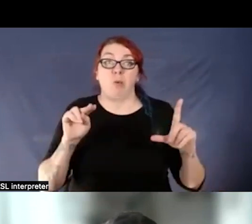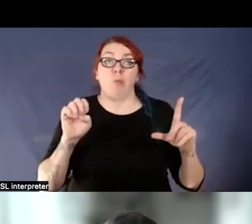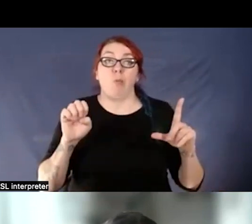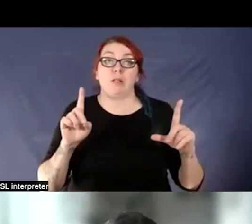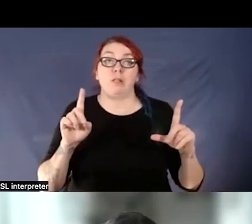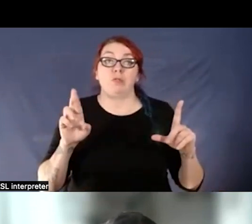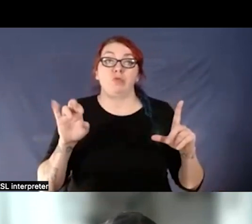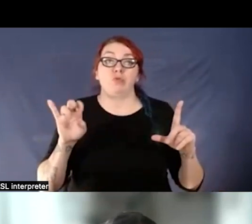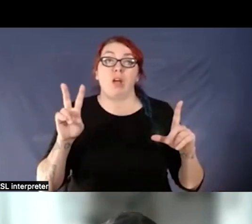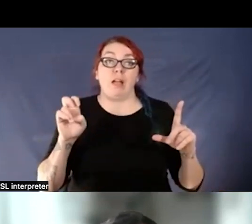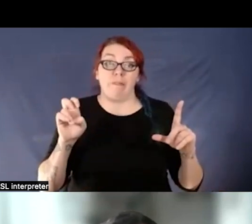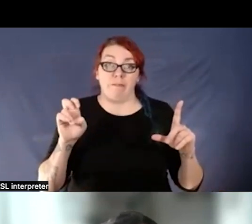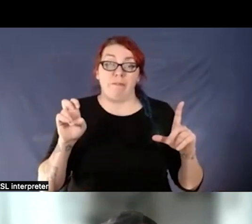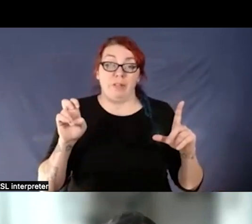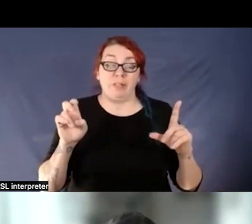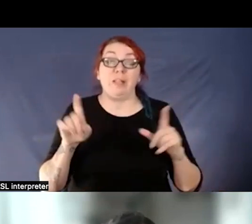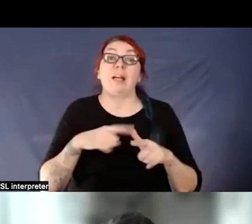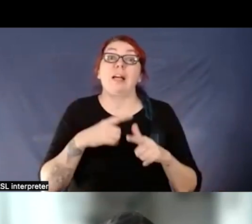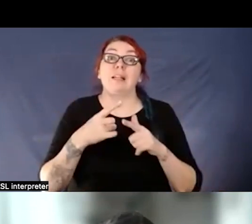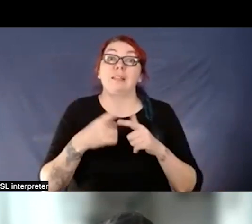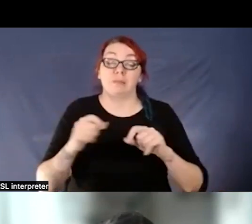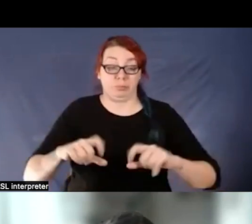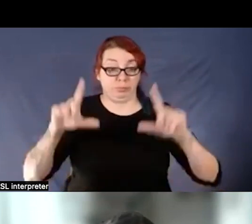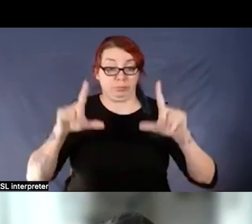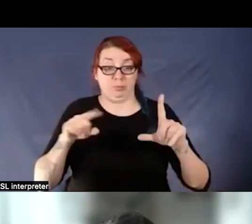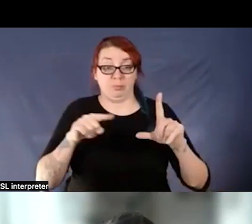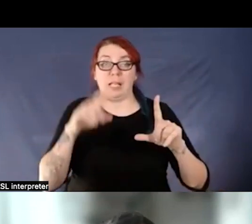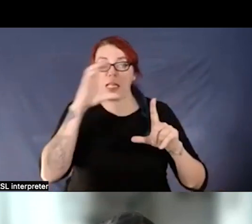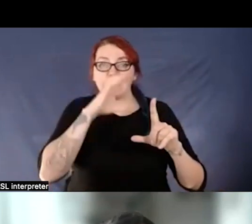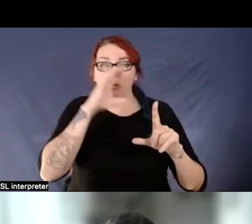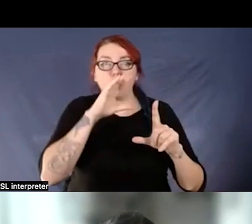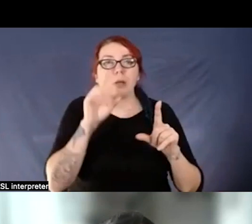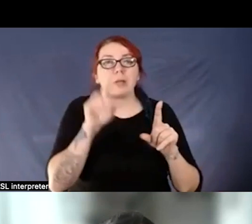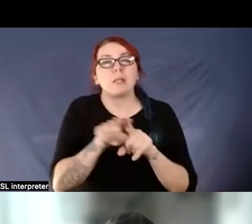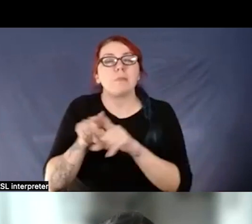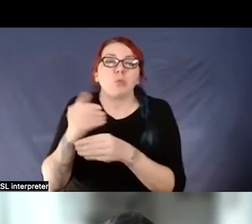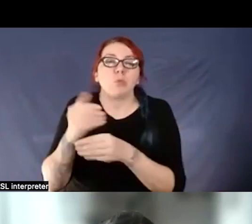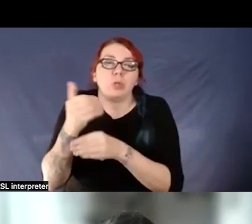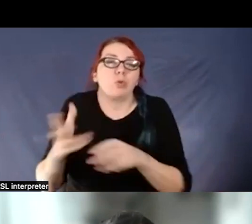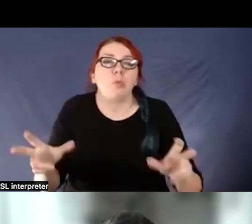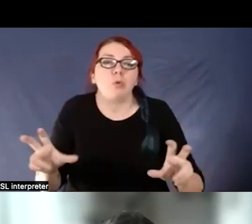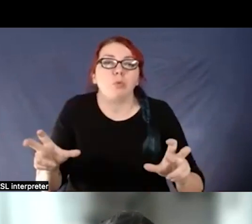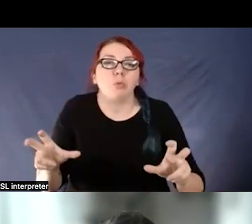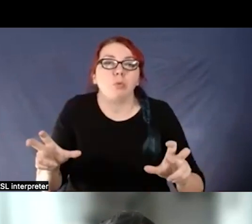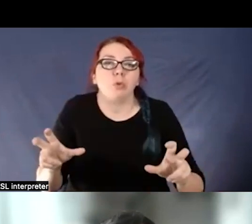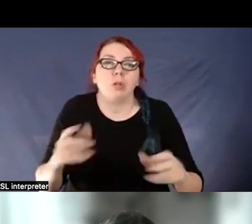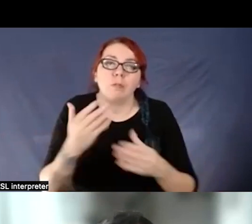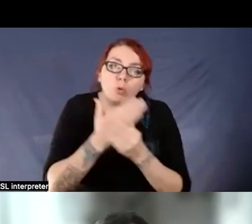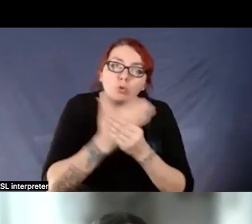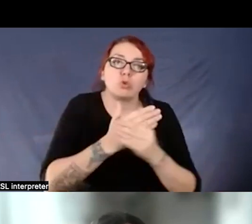old file Explorer on Windows on the next slide. Uh, yeah. So we'll just skip ahead to OneDrive.